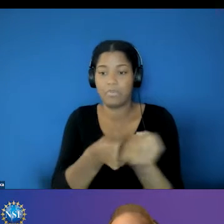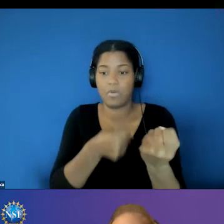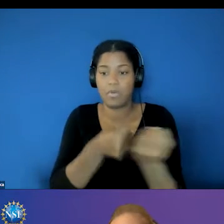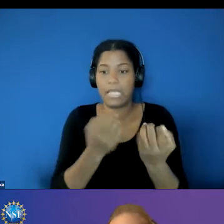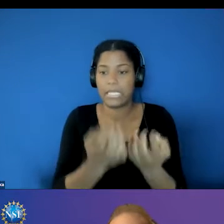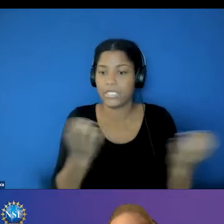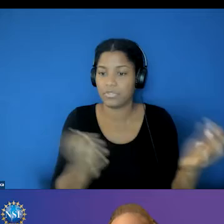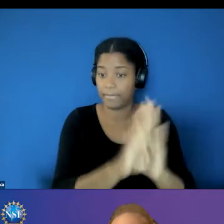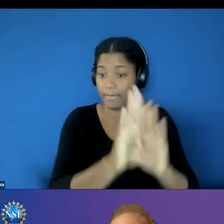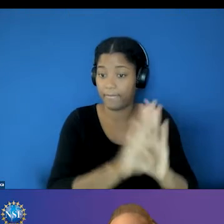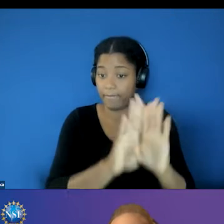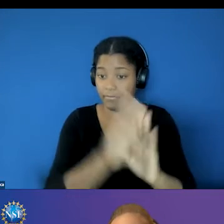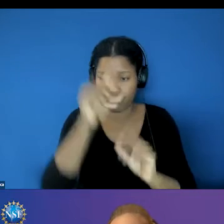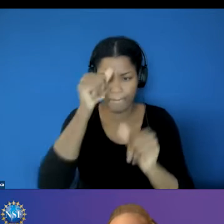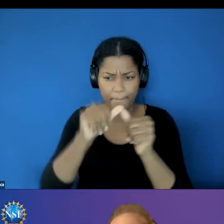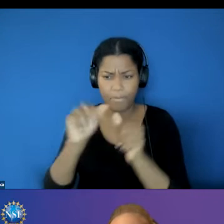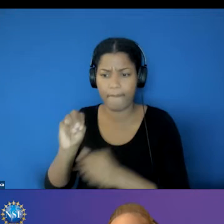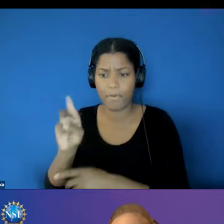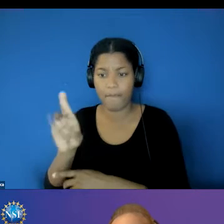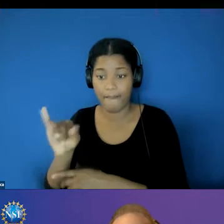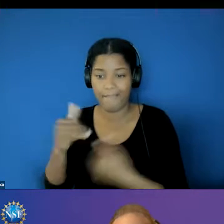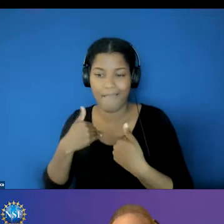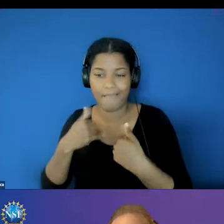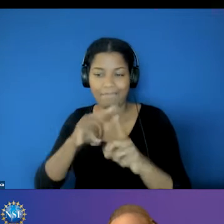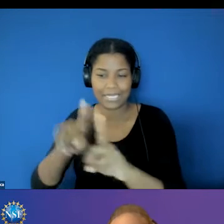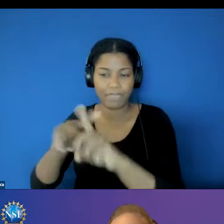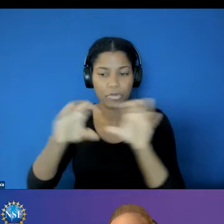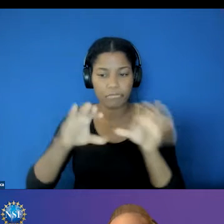Remember, MRI has, tracks for submissions.